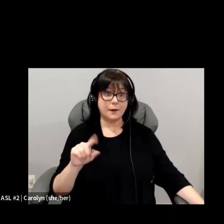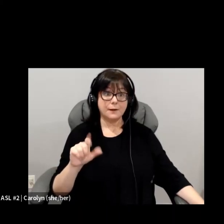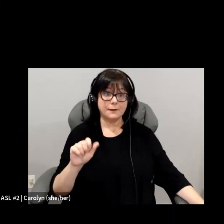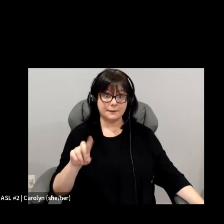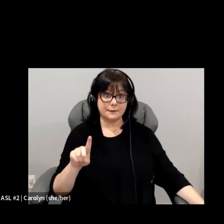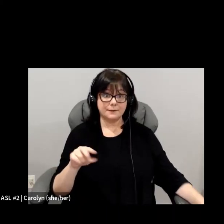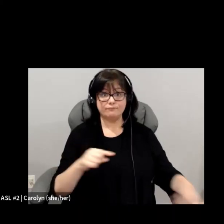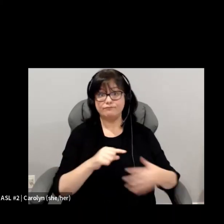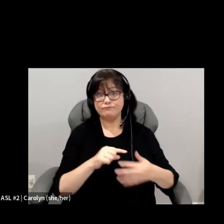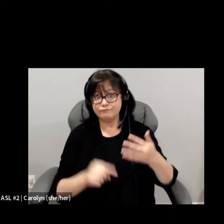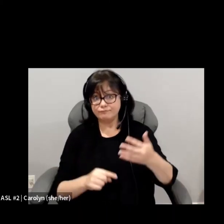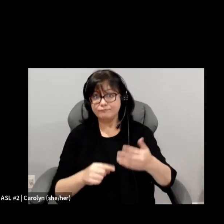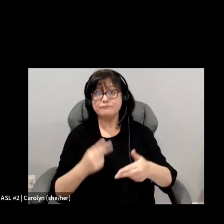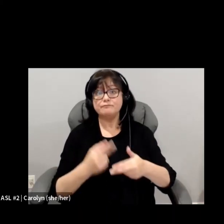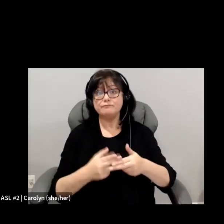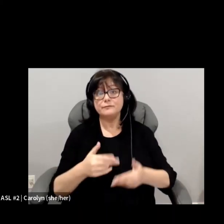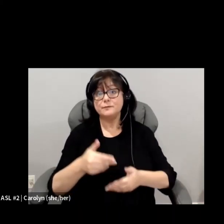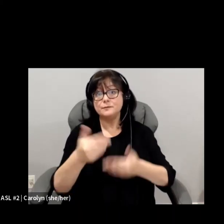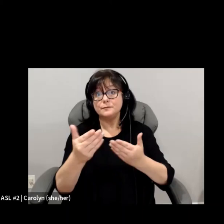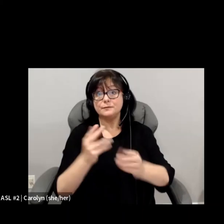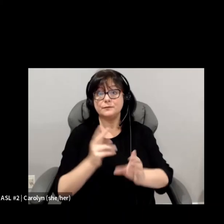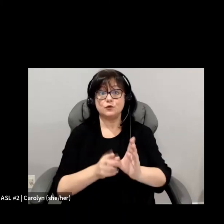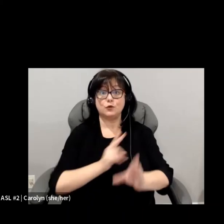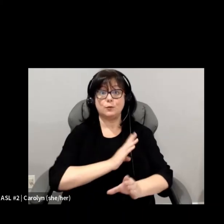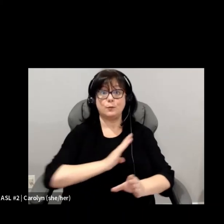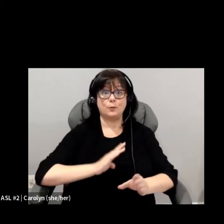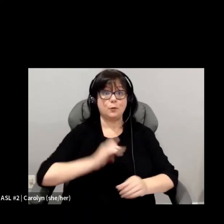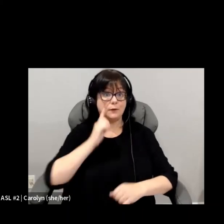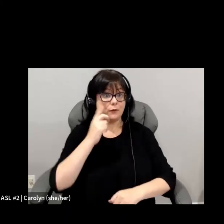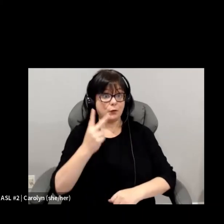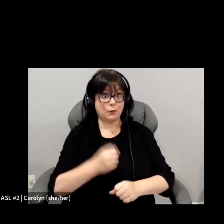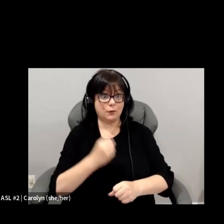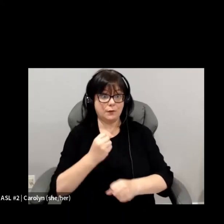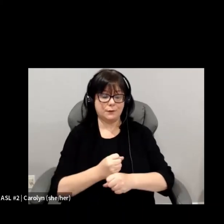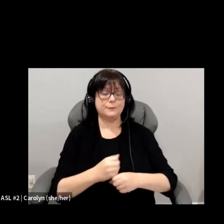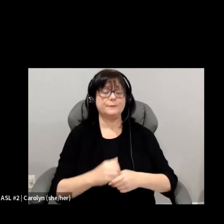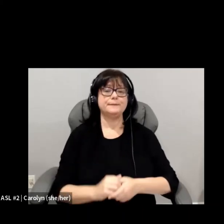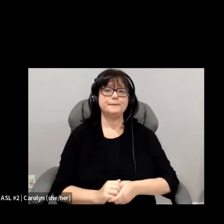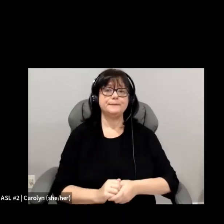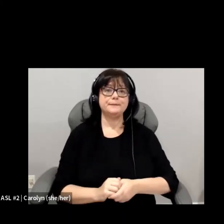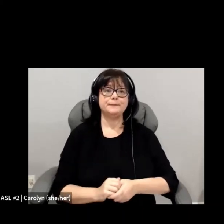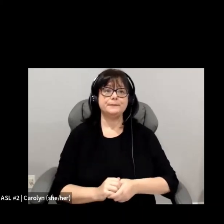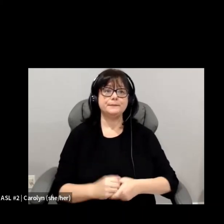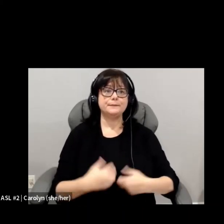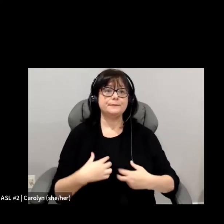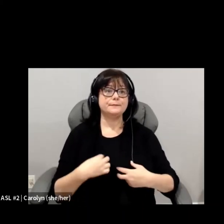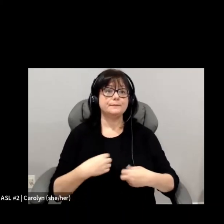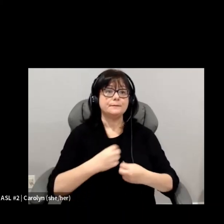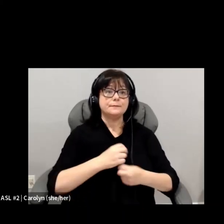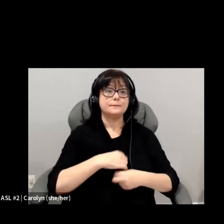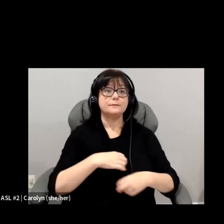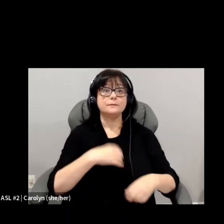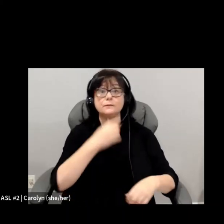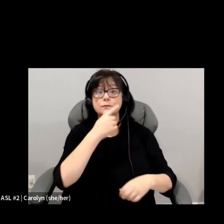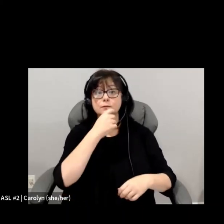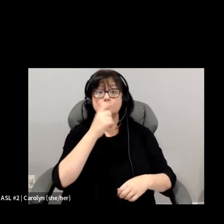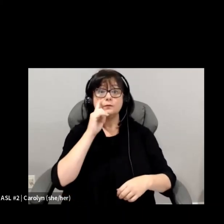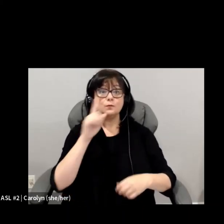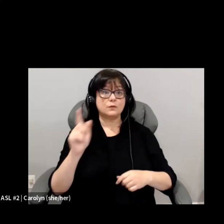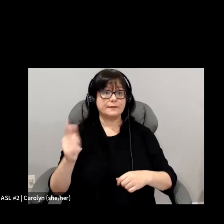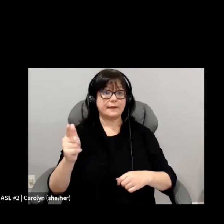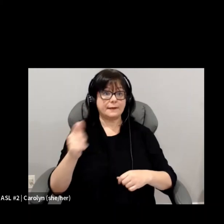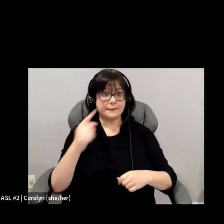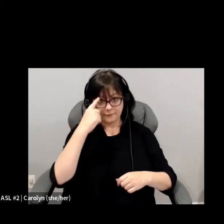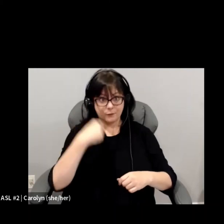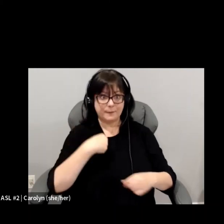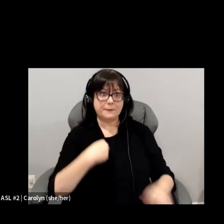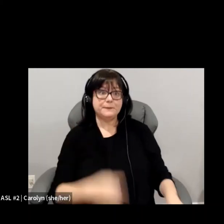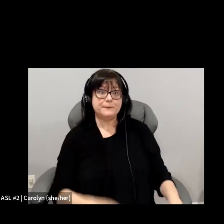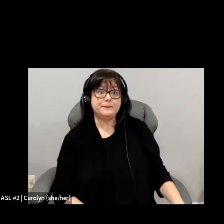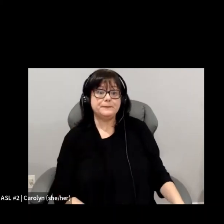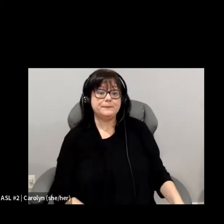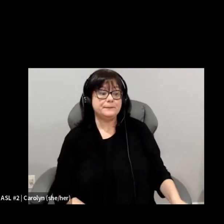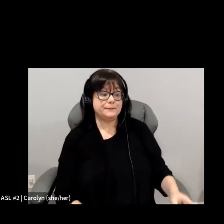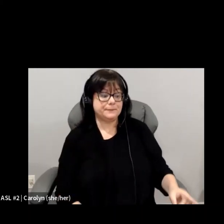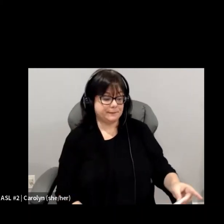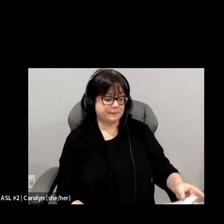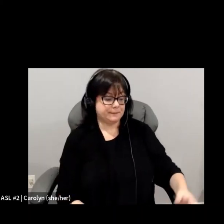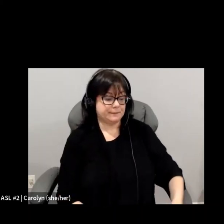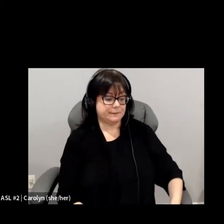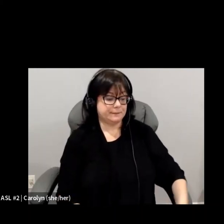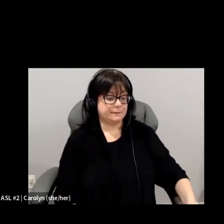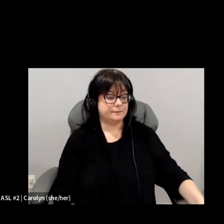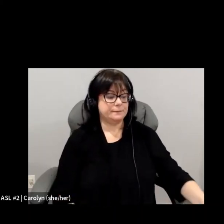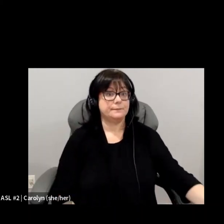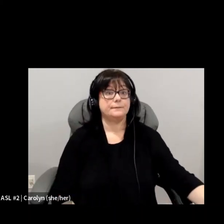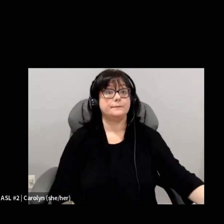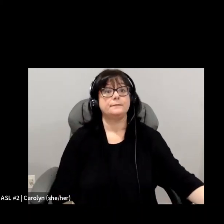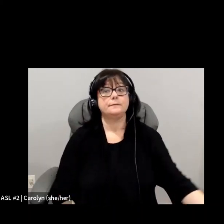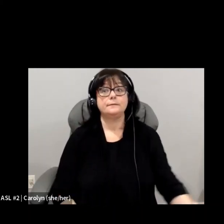COULD I ASK SOMEONE TO SECOND THAT MOTION?